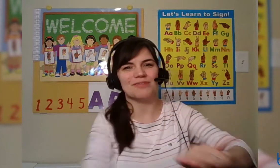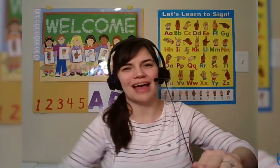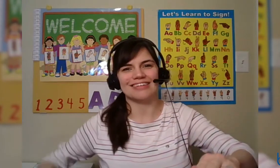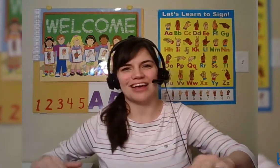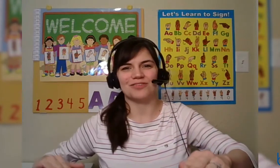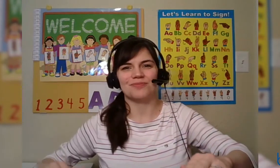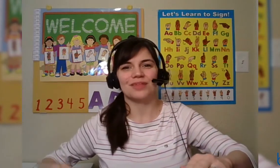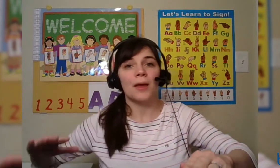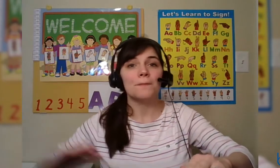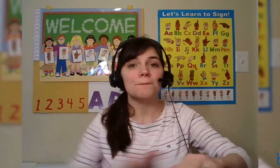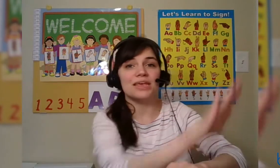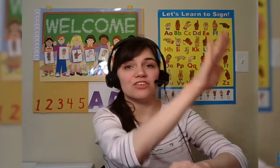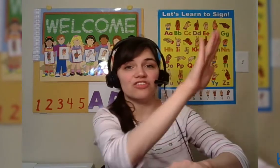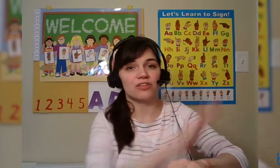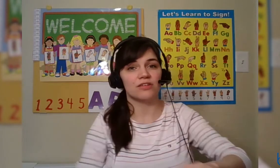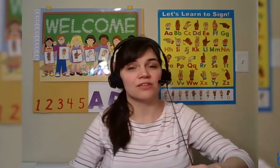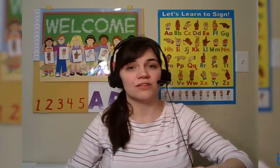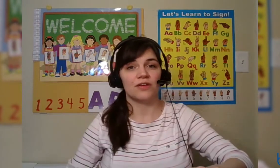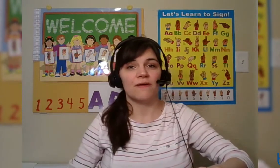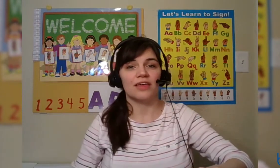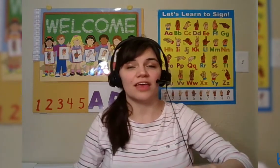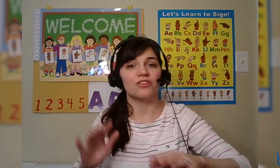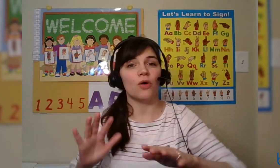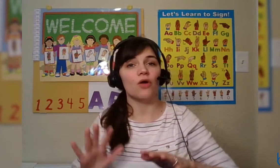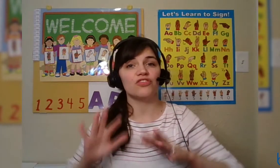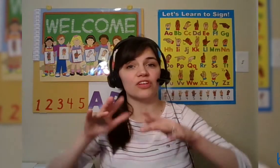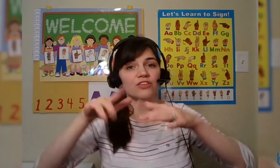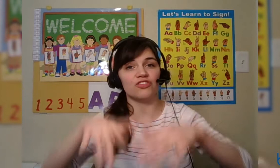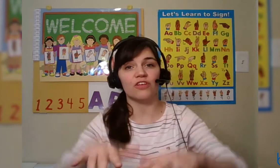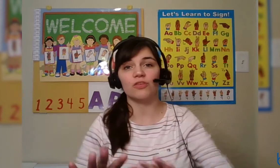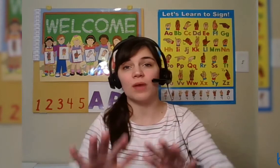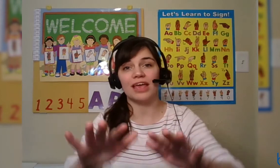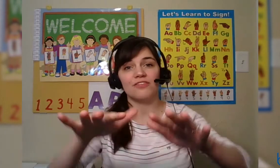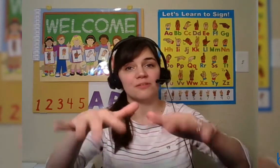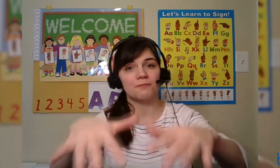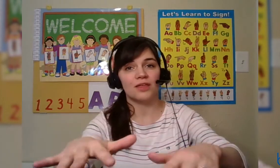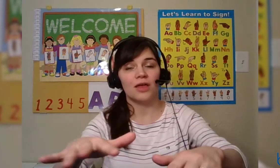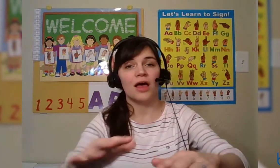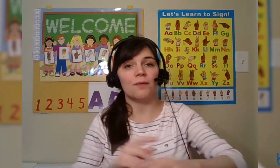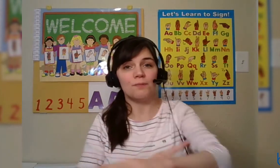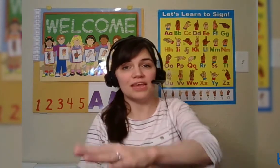back down: beach. Okay, so ocean is just the waves. A beach